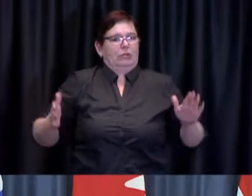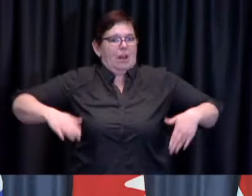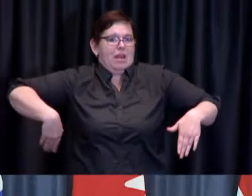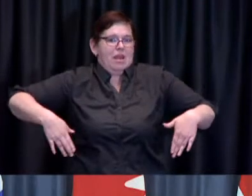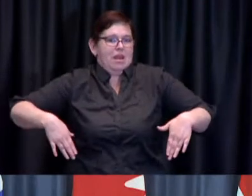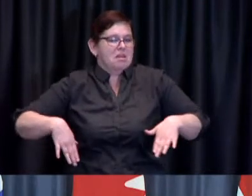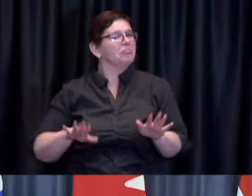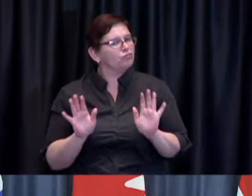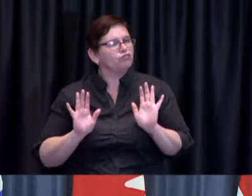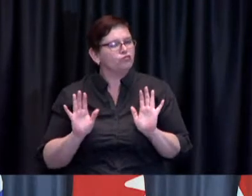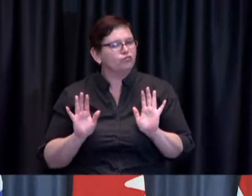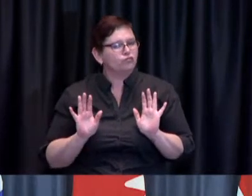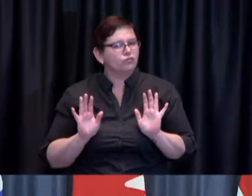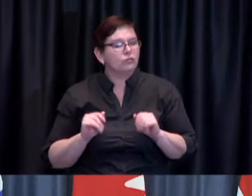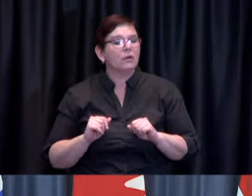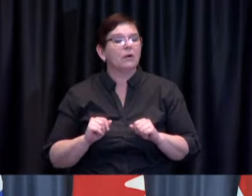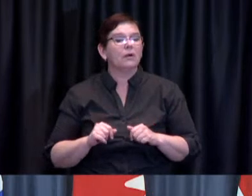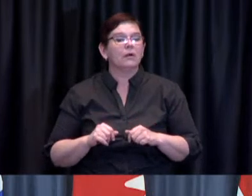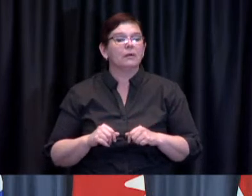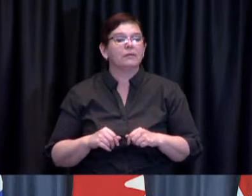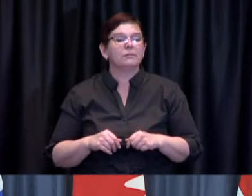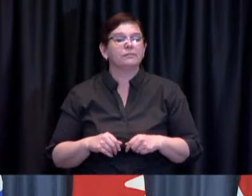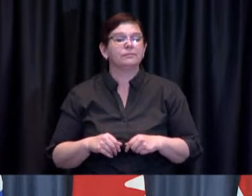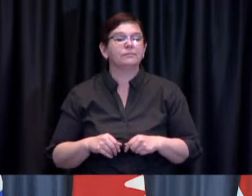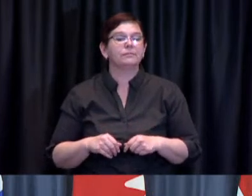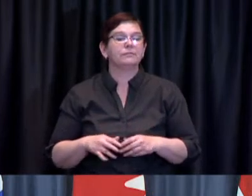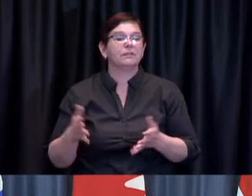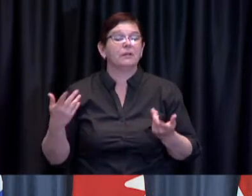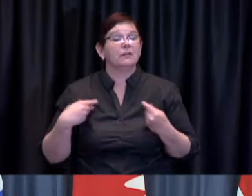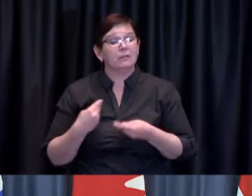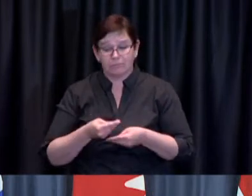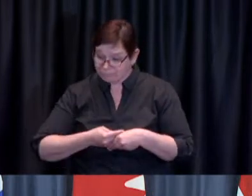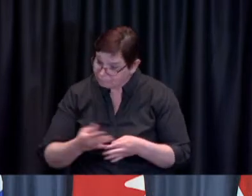that vaccination still provides the protection to that individual and to those around them